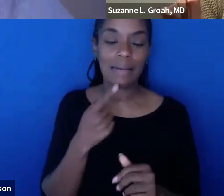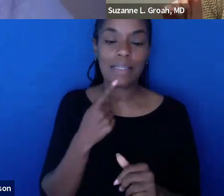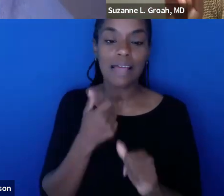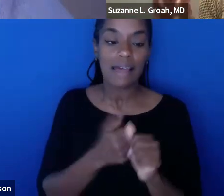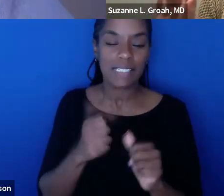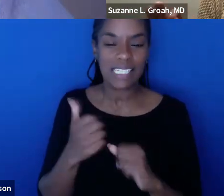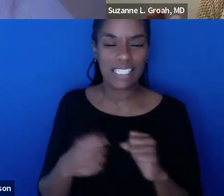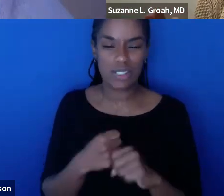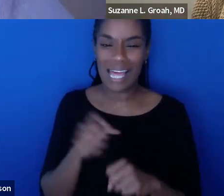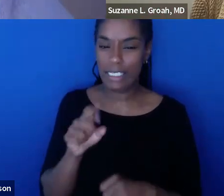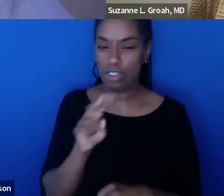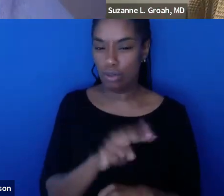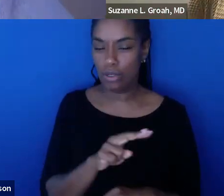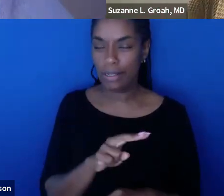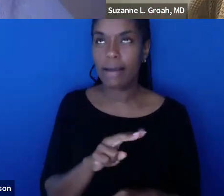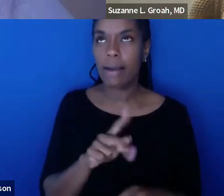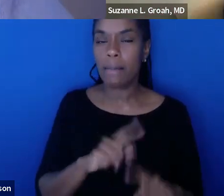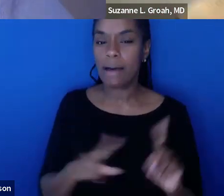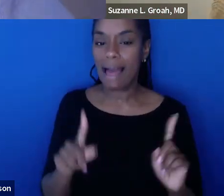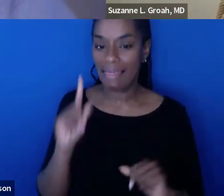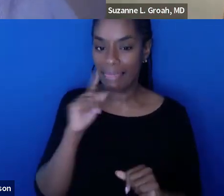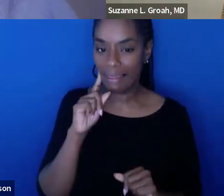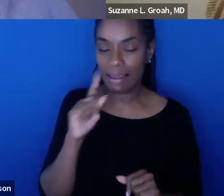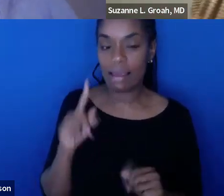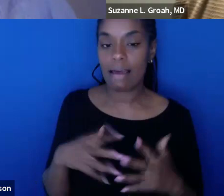top of my head, but I believe what the American Urologic Association says it’s an